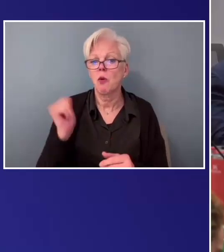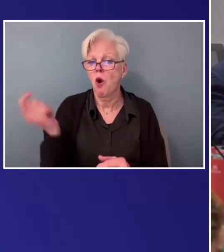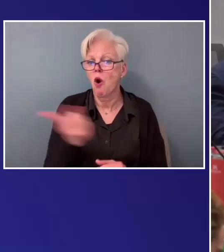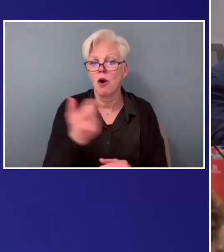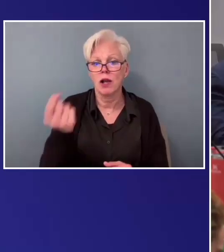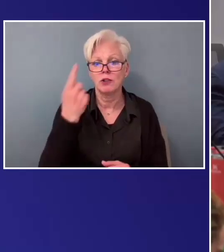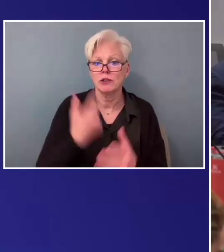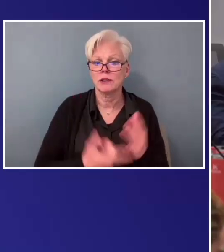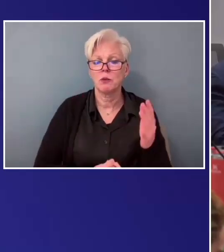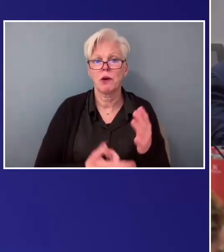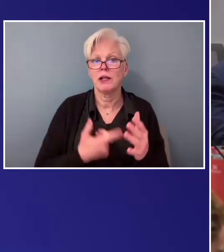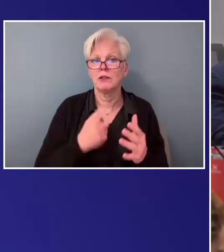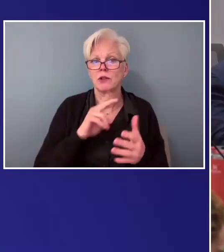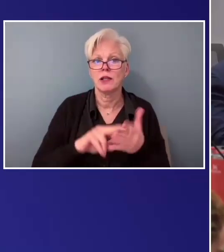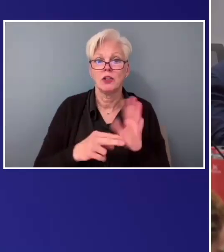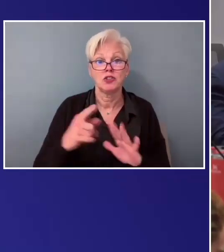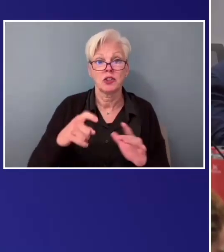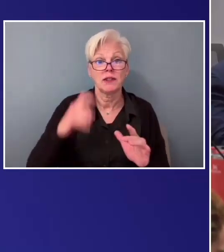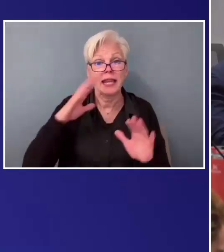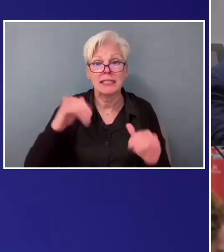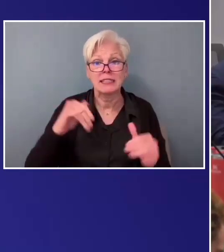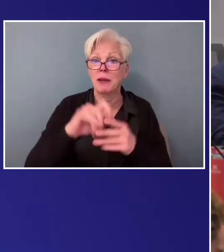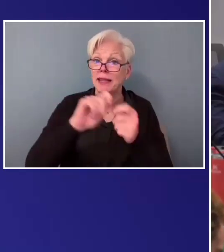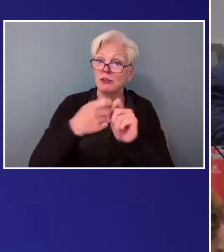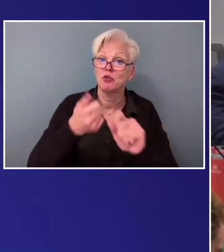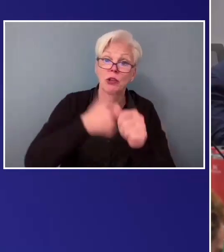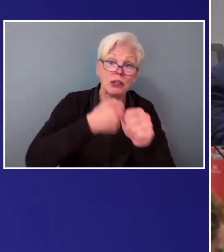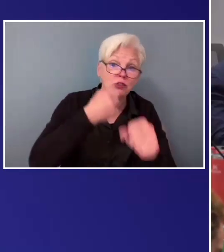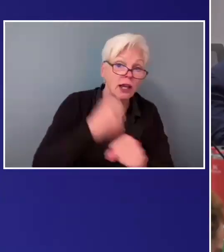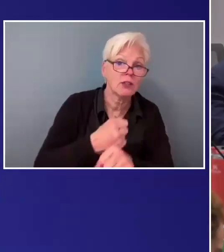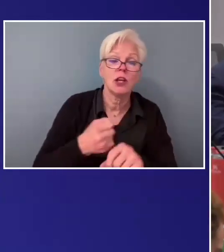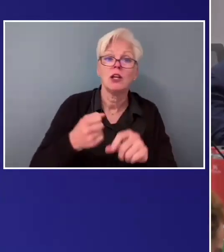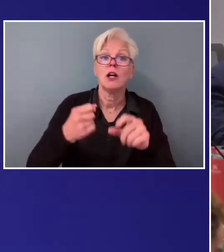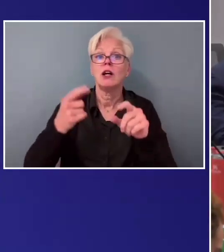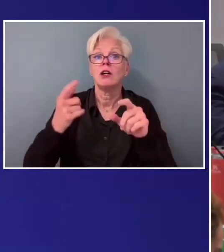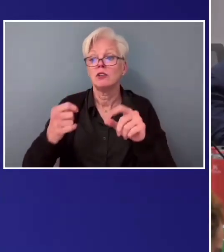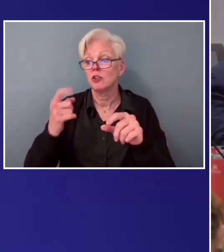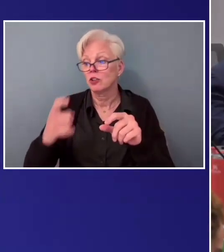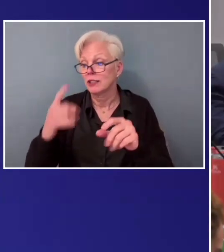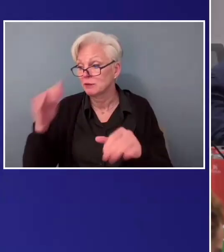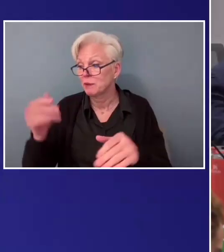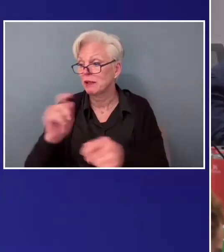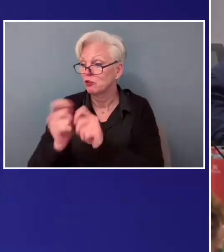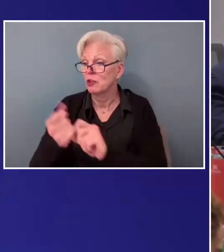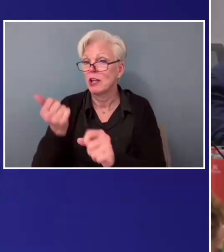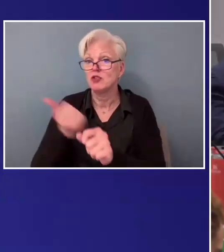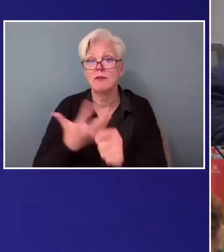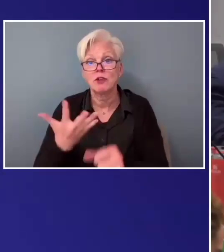mean, you know, should they expect this to change every year? Should they expect this to change every five years? Should they -- you know, is this going to be something